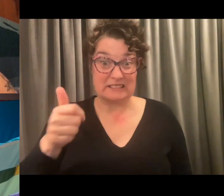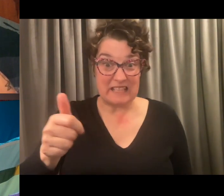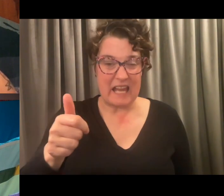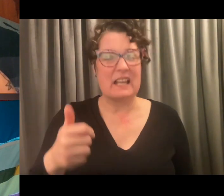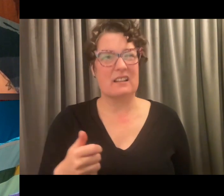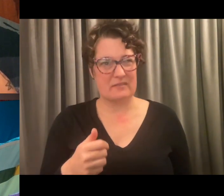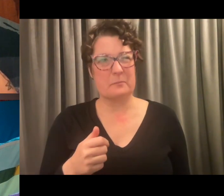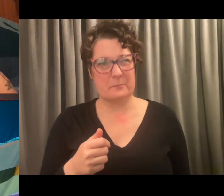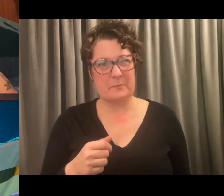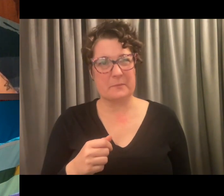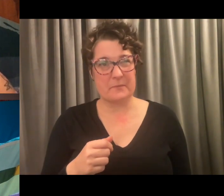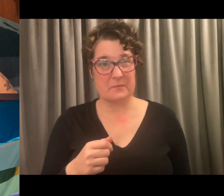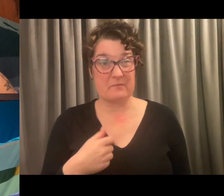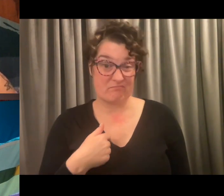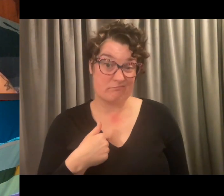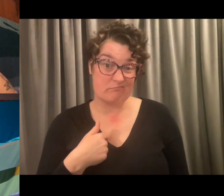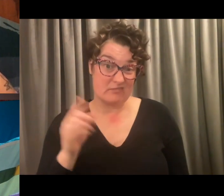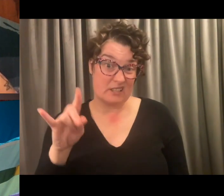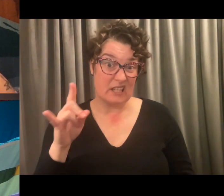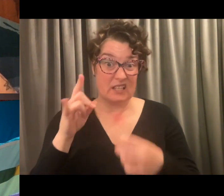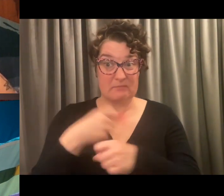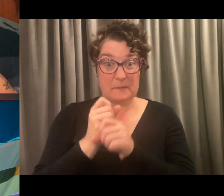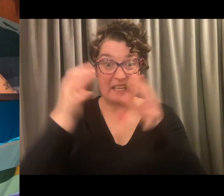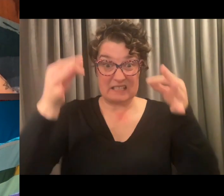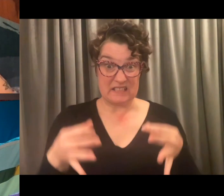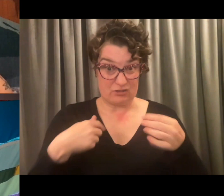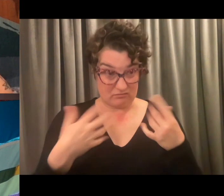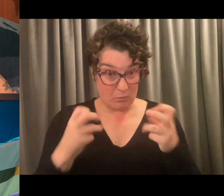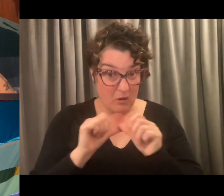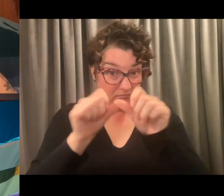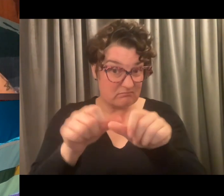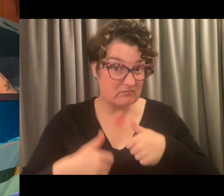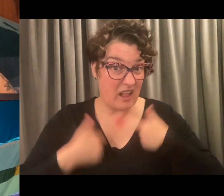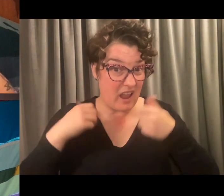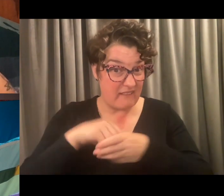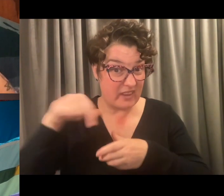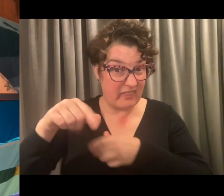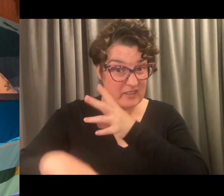to actually be alive in the world and that it had to do with having a vision of what my future could be.